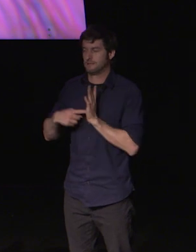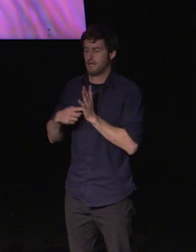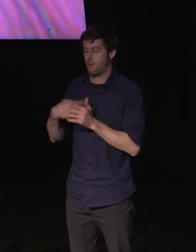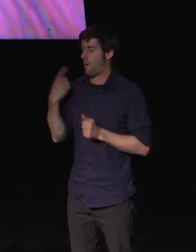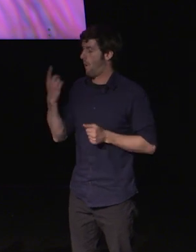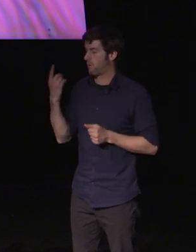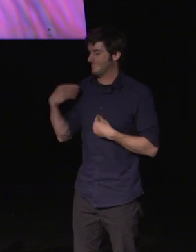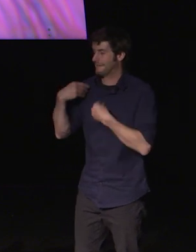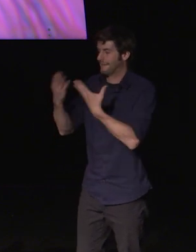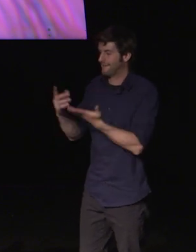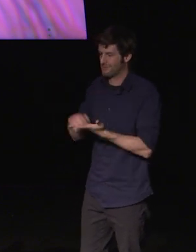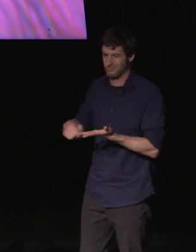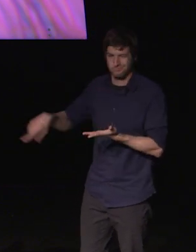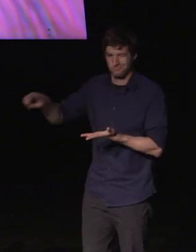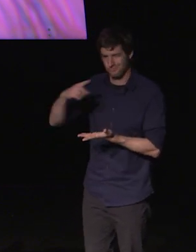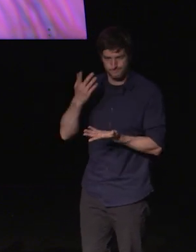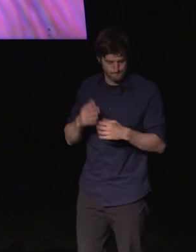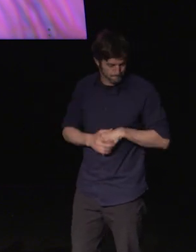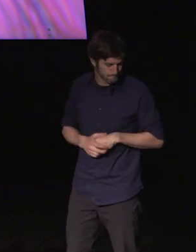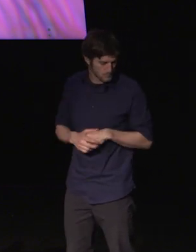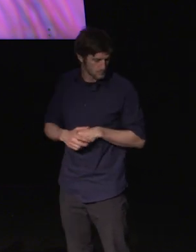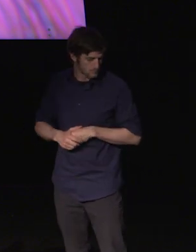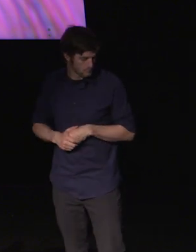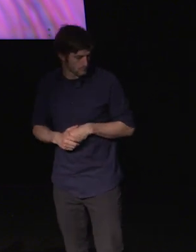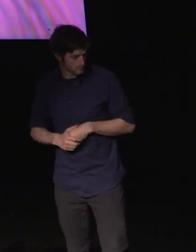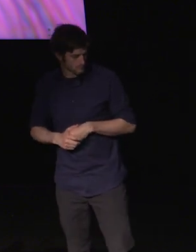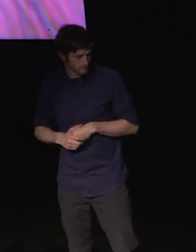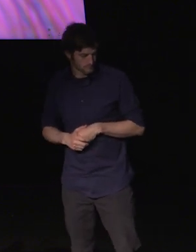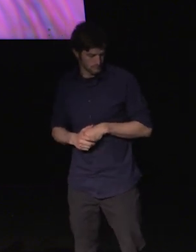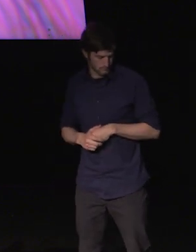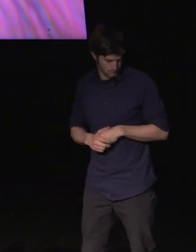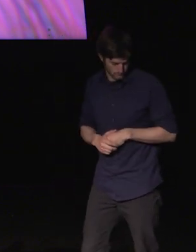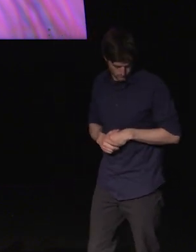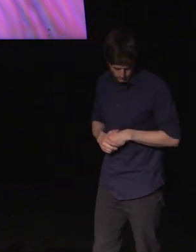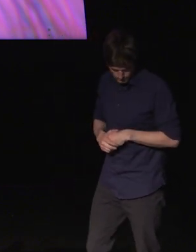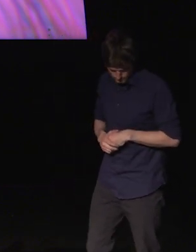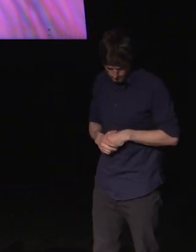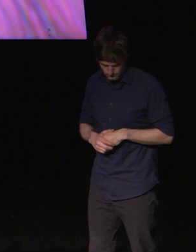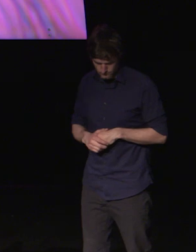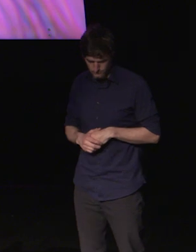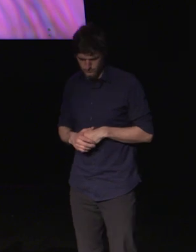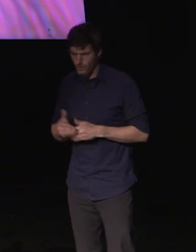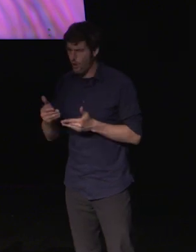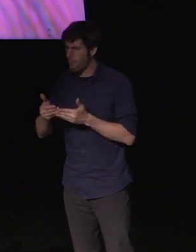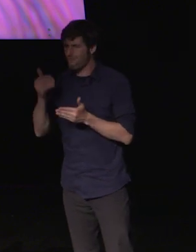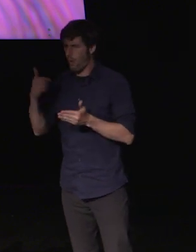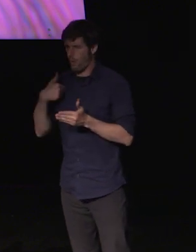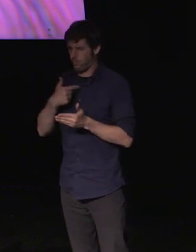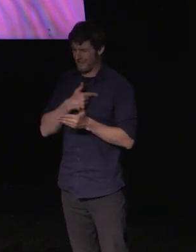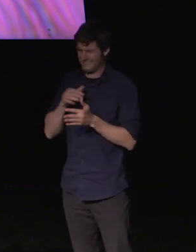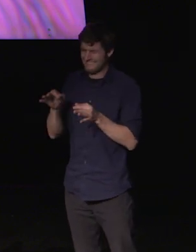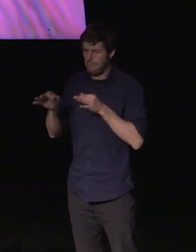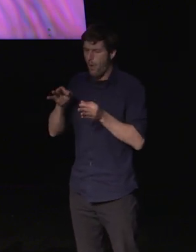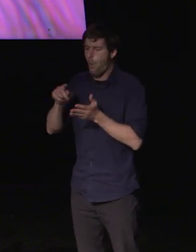sort of what we've been playing. So before we get into sort of the mechanics of kind of what we're able to see within games, I do wanna be able